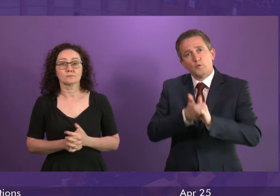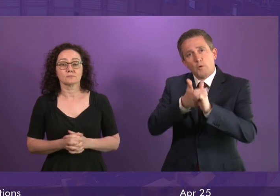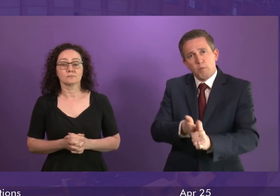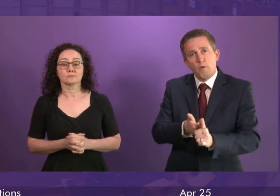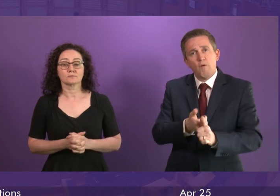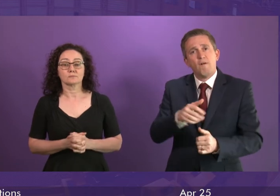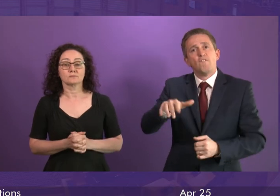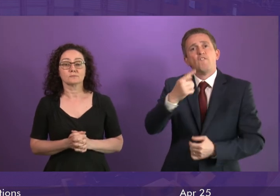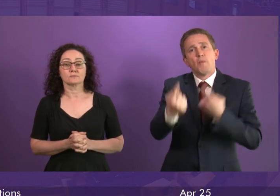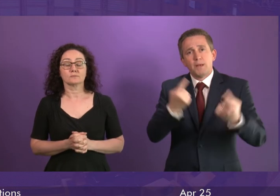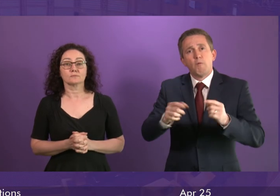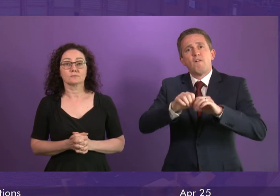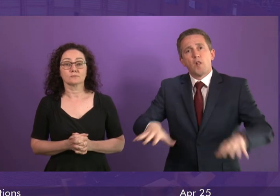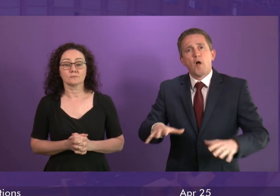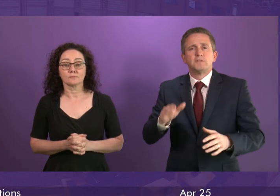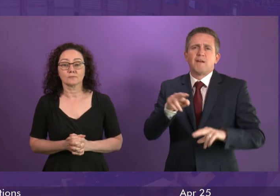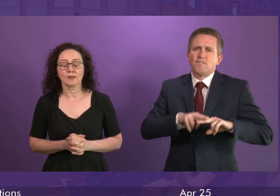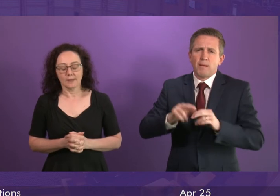who have lost their loved ones? The First Minister (Nicola Sturgeon):